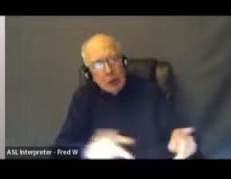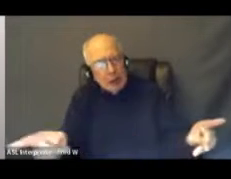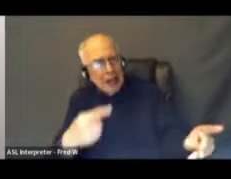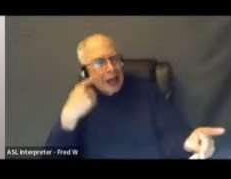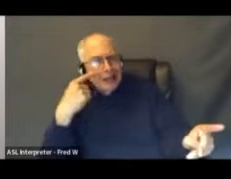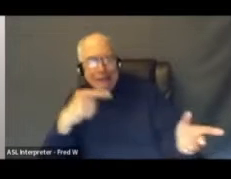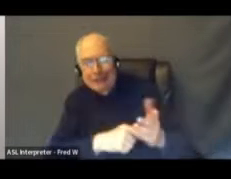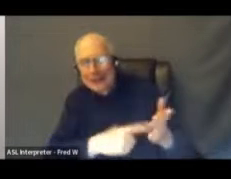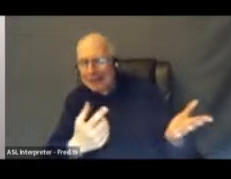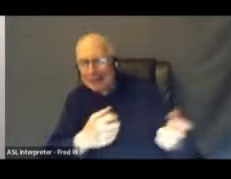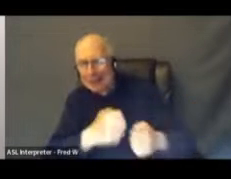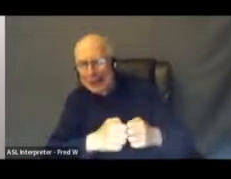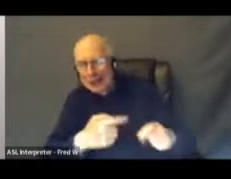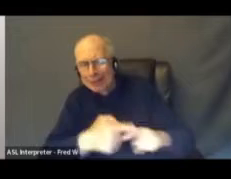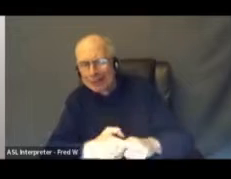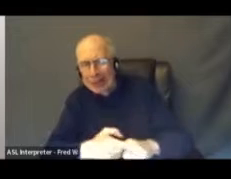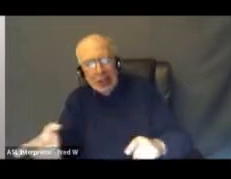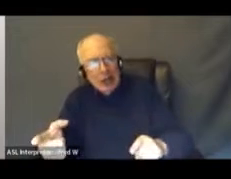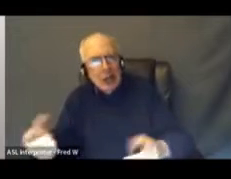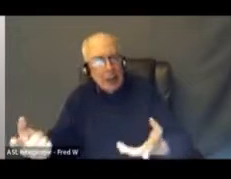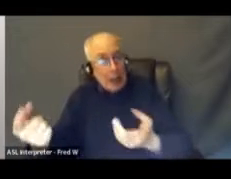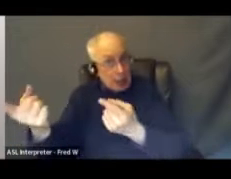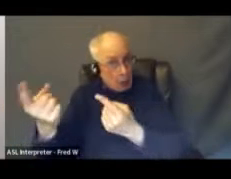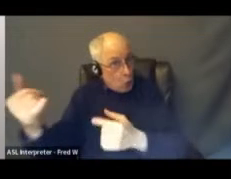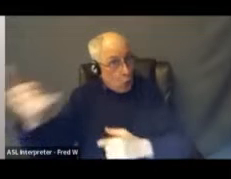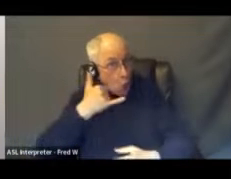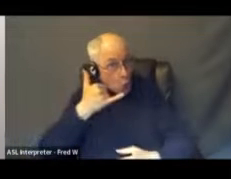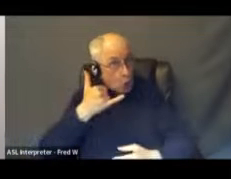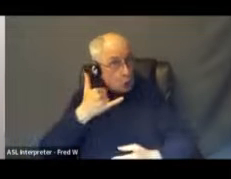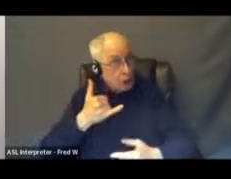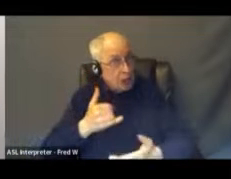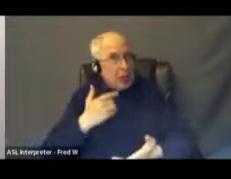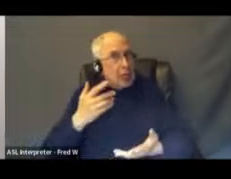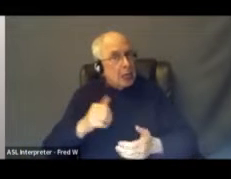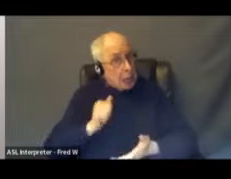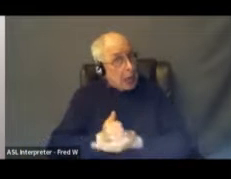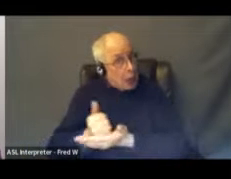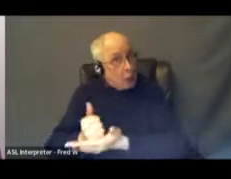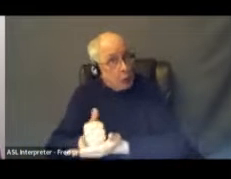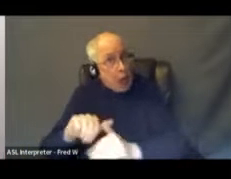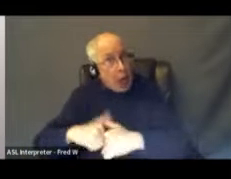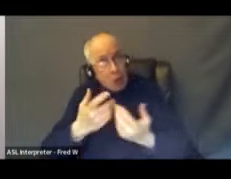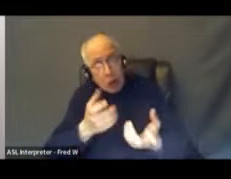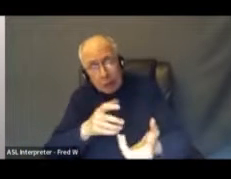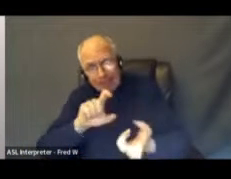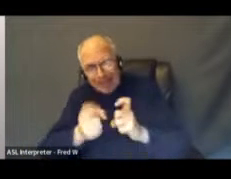task, do you have an idea of what we could do to adjust things for the survivor. Final